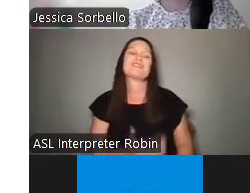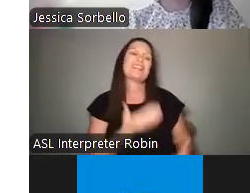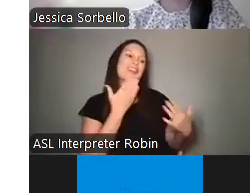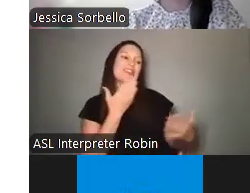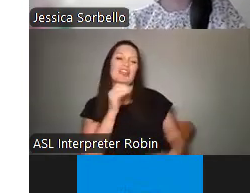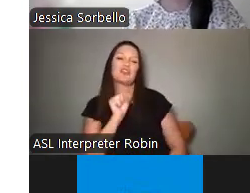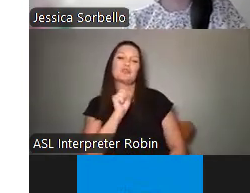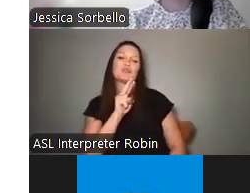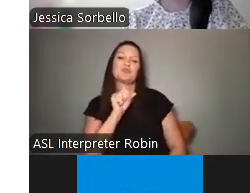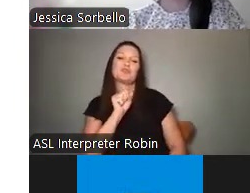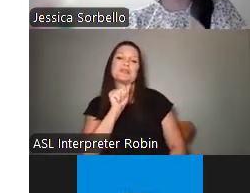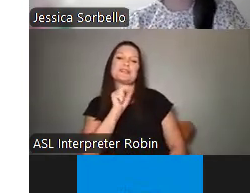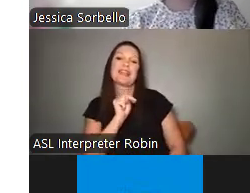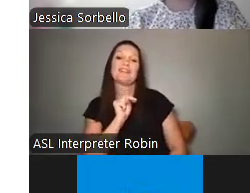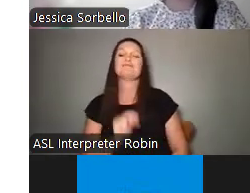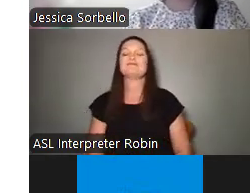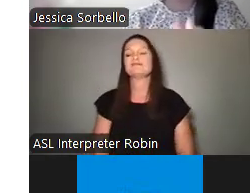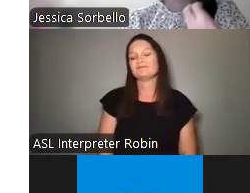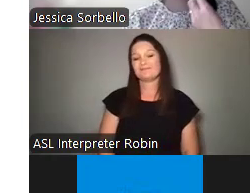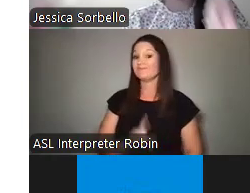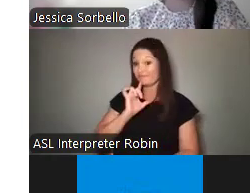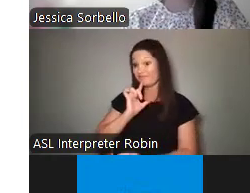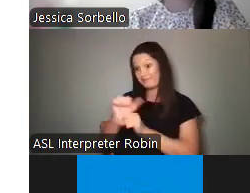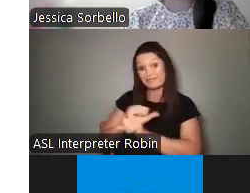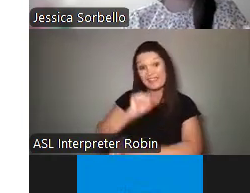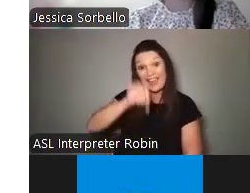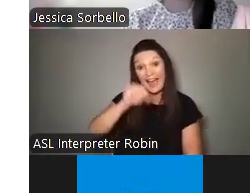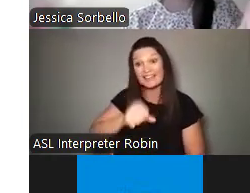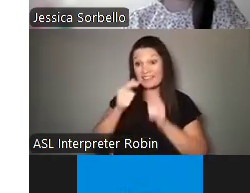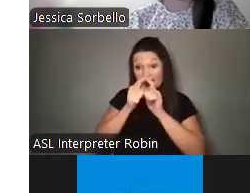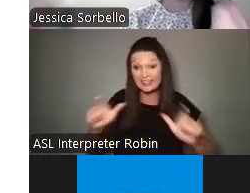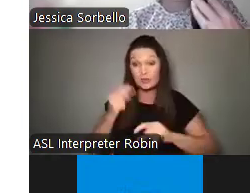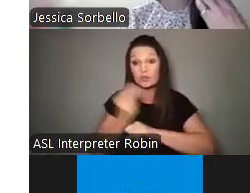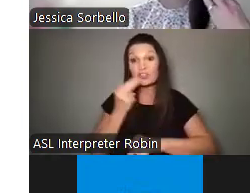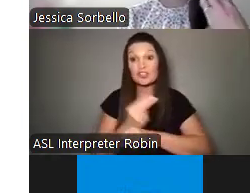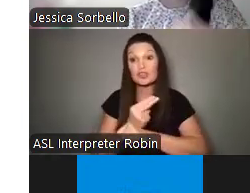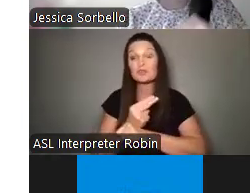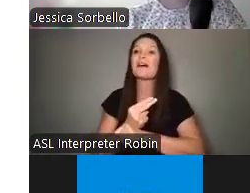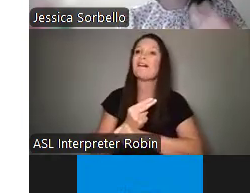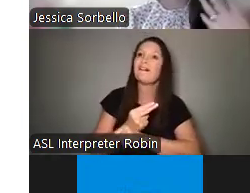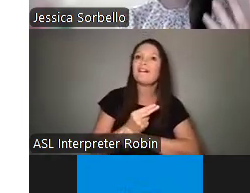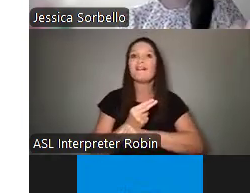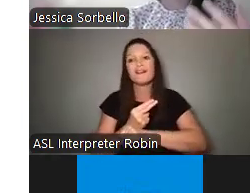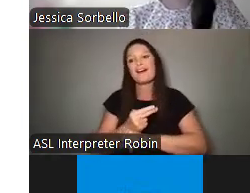is this is a bag we are providing to everyone and it is important that you say that phrase to everyone